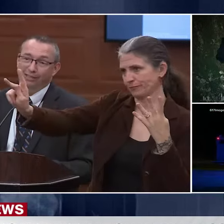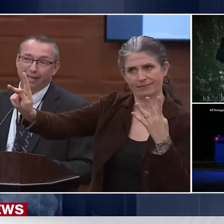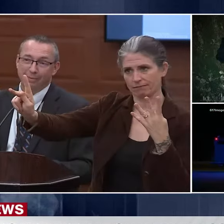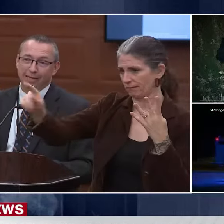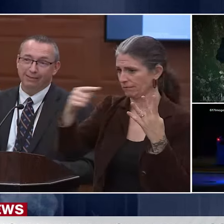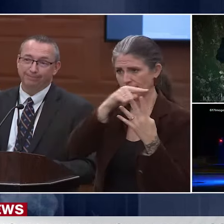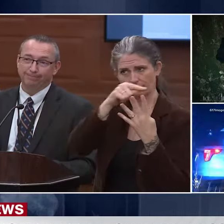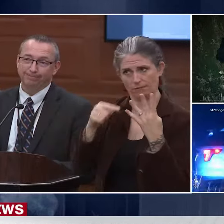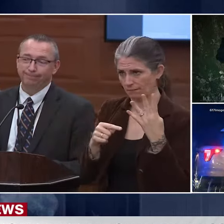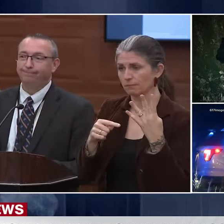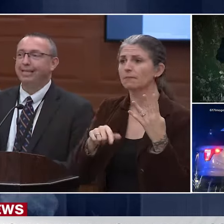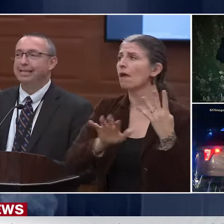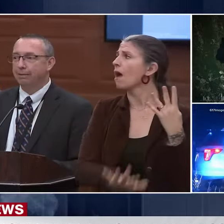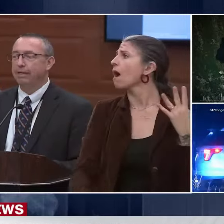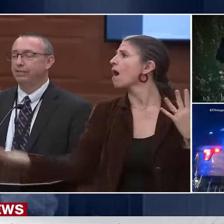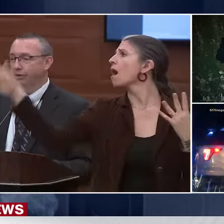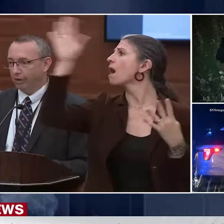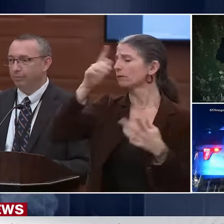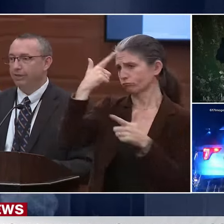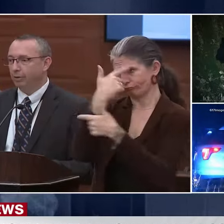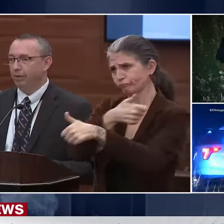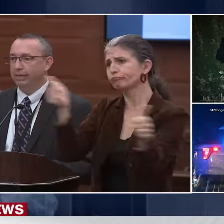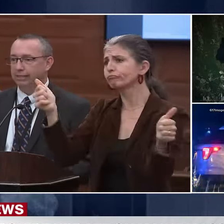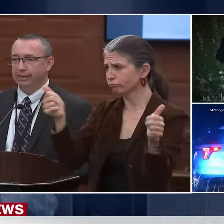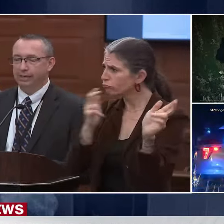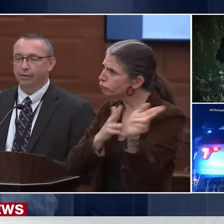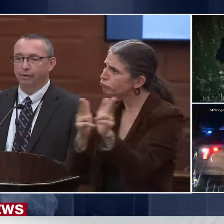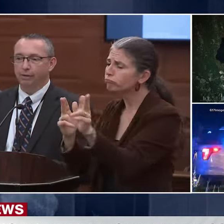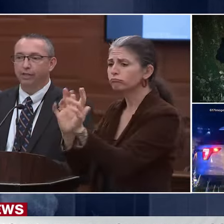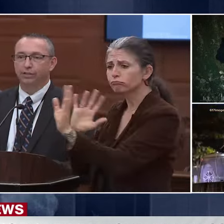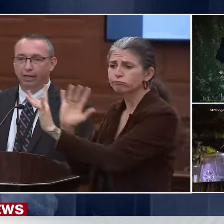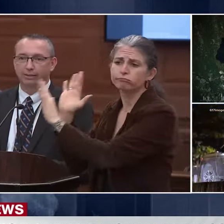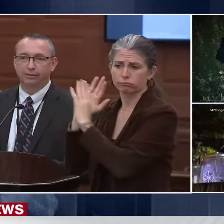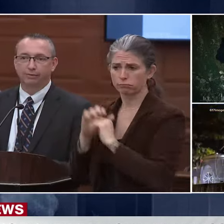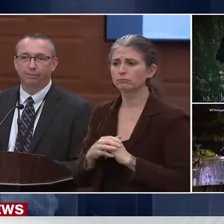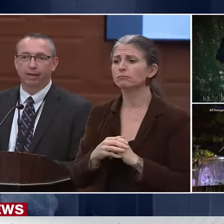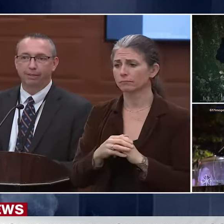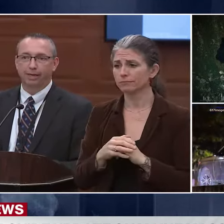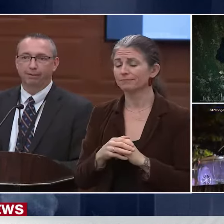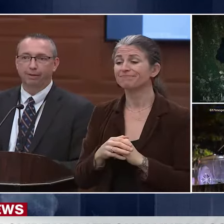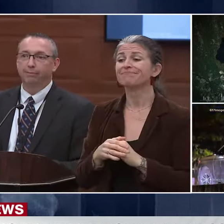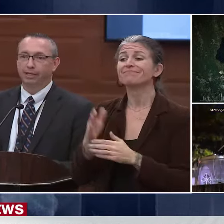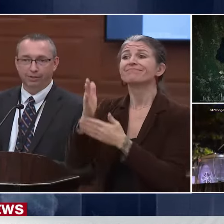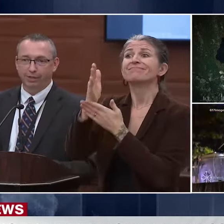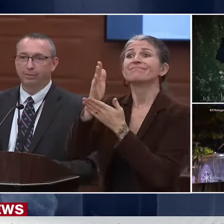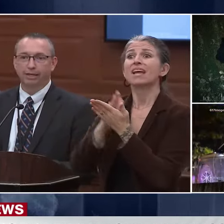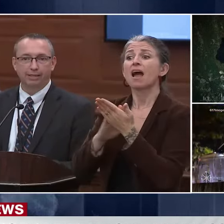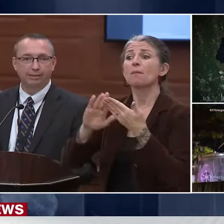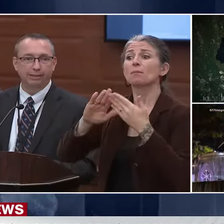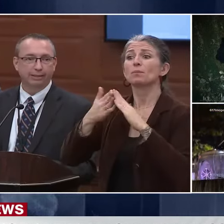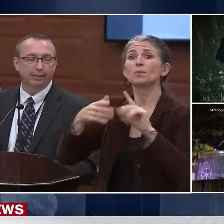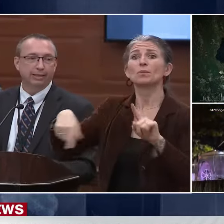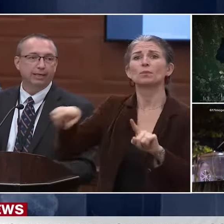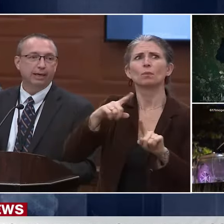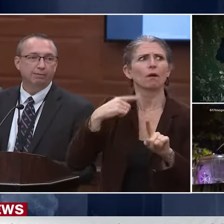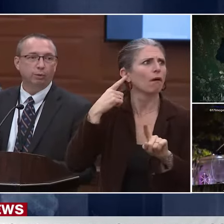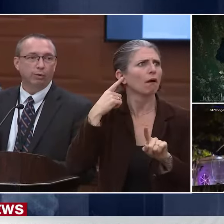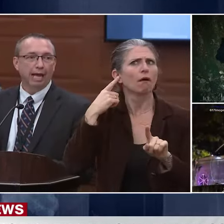WITH THEIR RESIDENT DAY ON SATURDAY, TOMORROW AND DOES THAT MEAN THAT MEANS THAT THERE